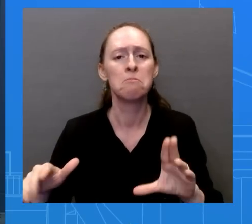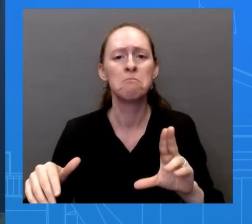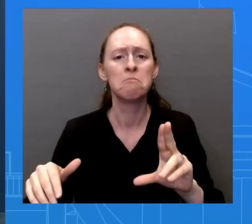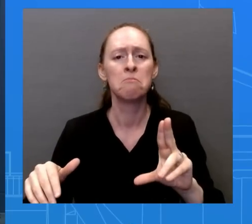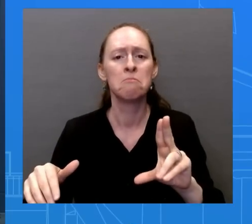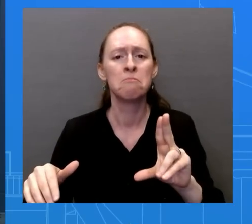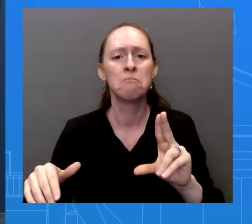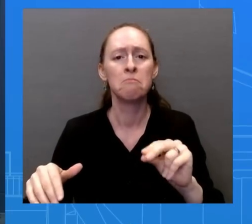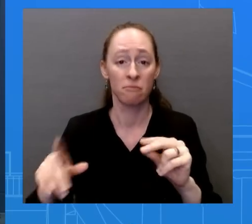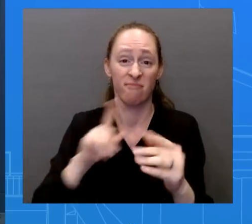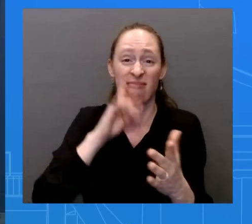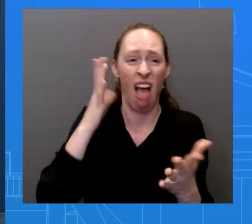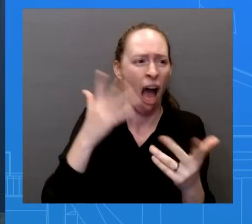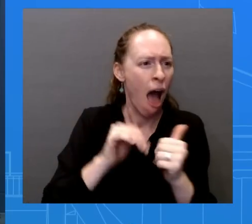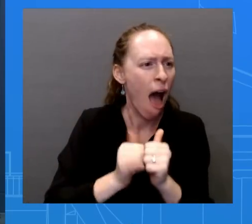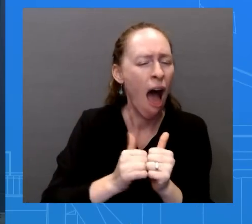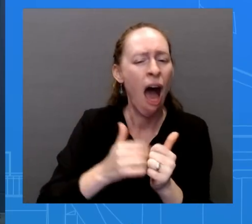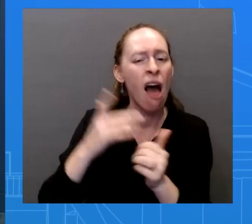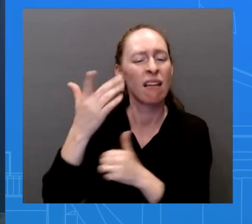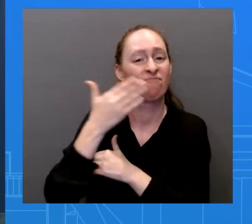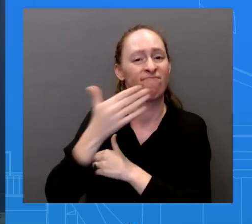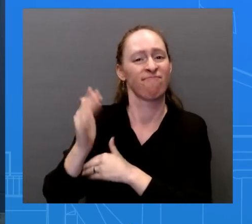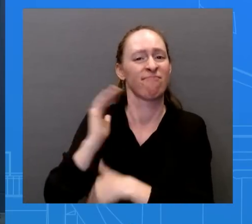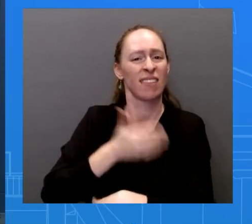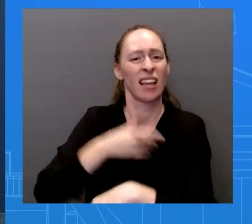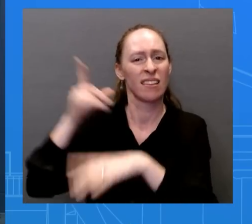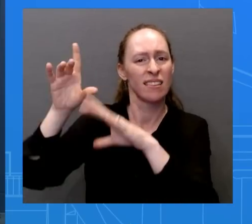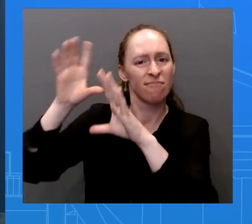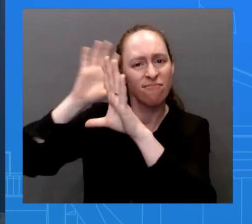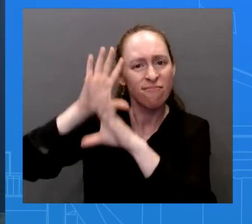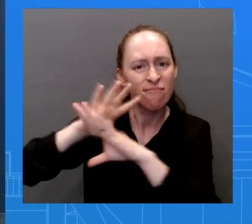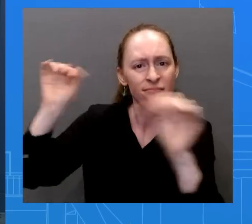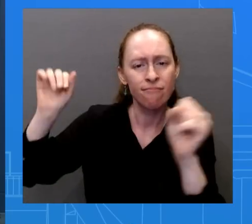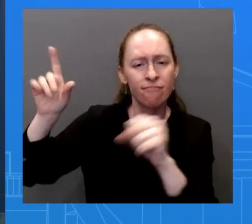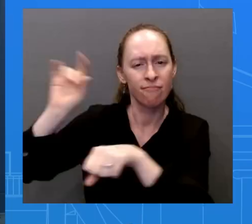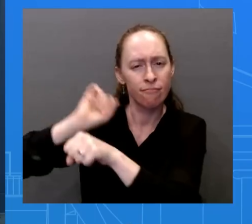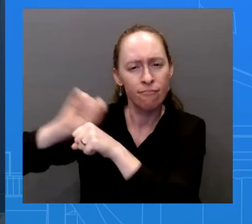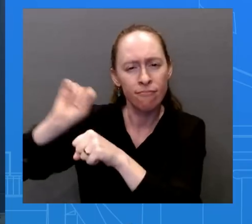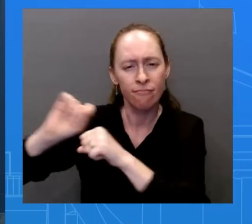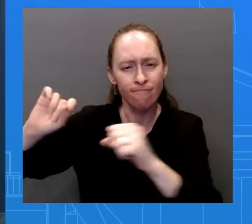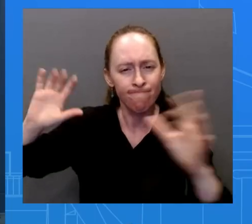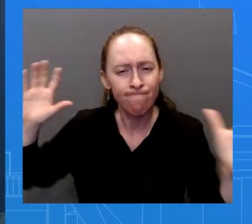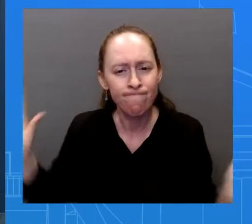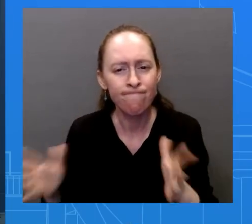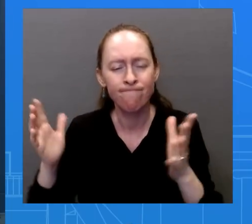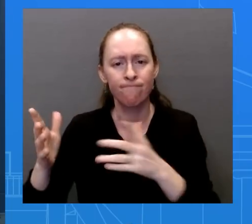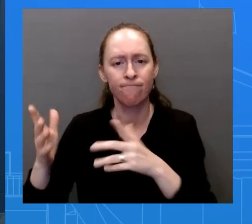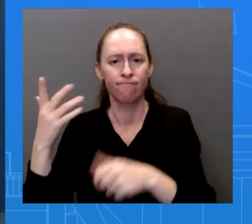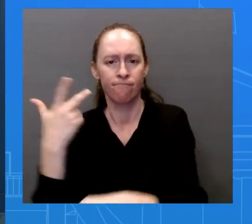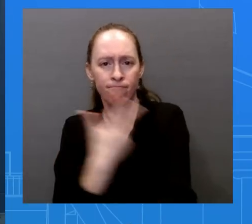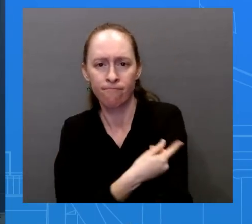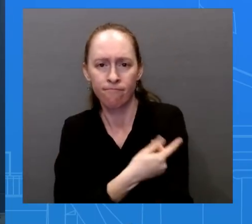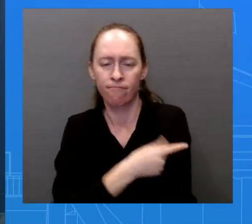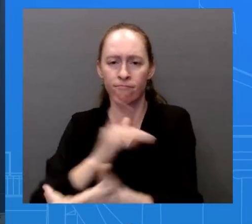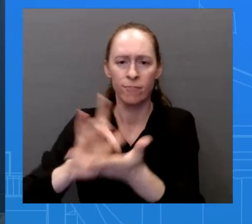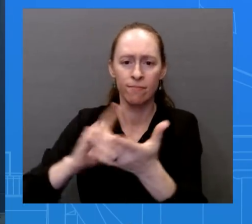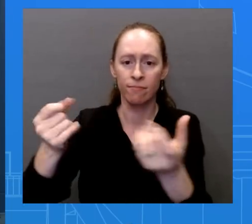We're the first country in the world to authorize a BA.5 bivalent vaccine. The first country in the world to make Paxlovid widely available.